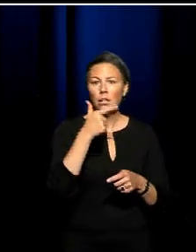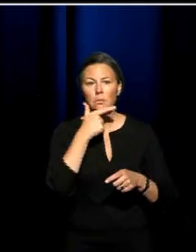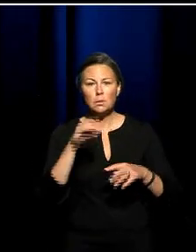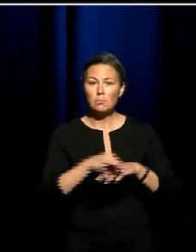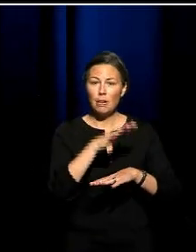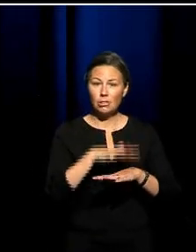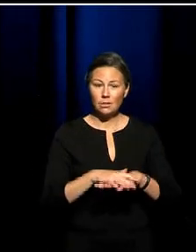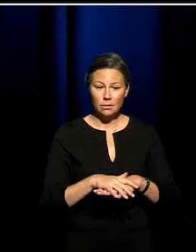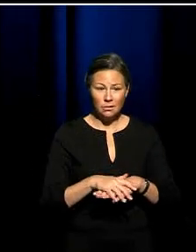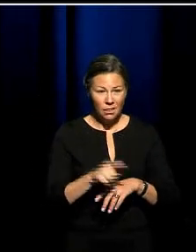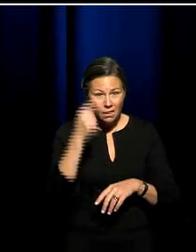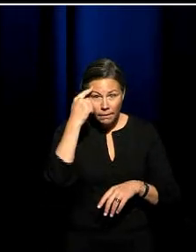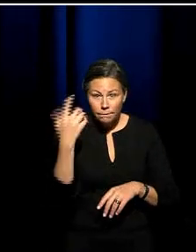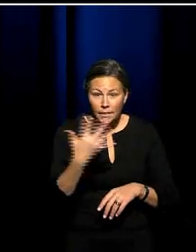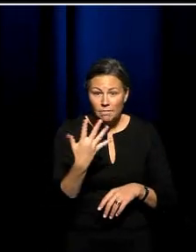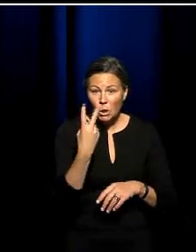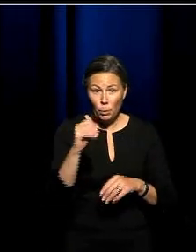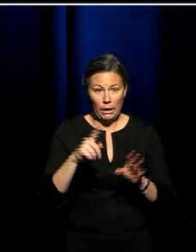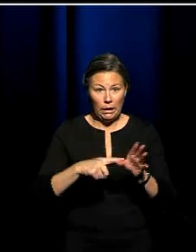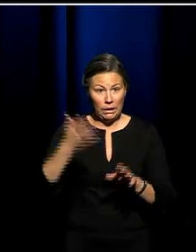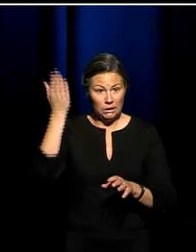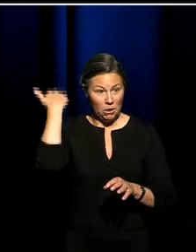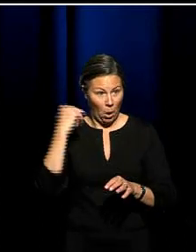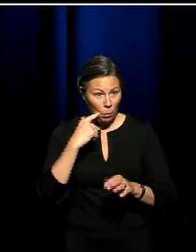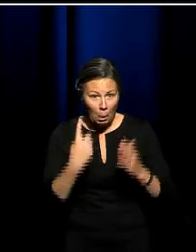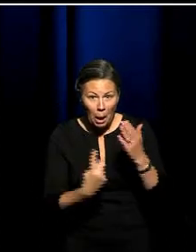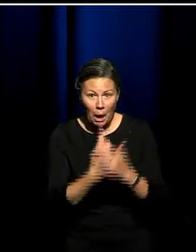that Australians would not only accept but resoundingly endorse such a